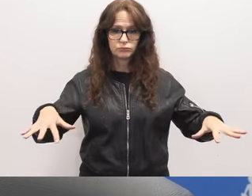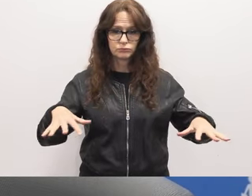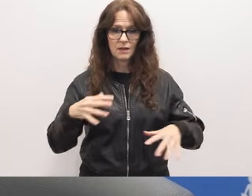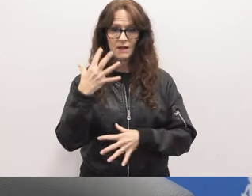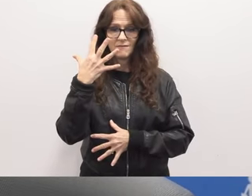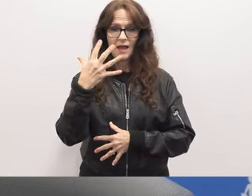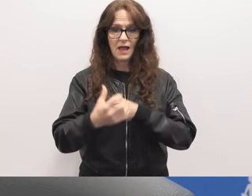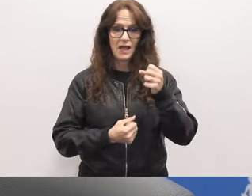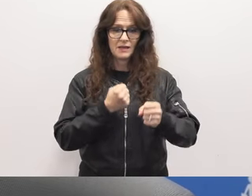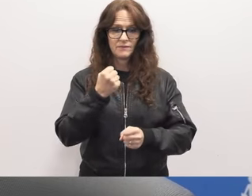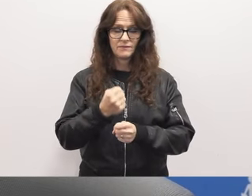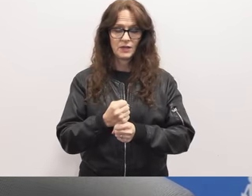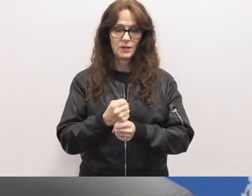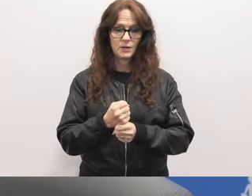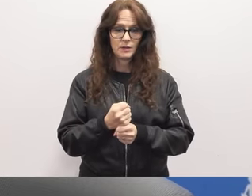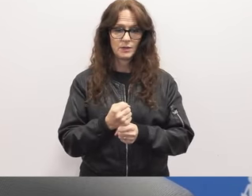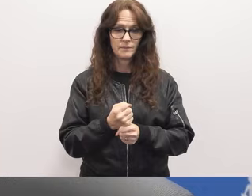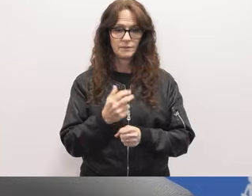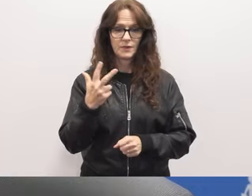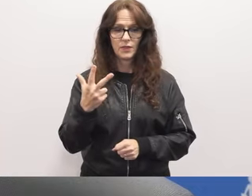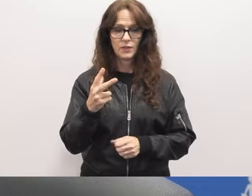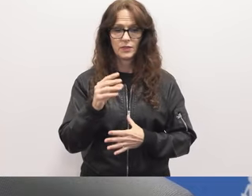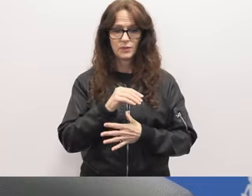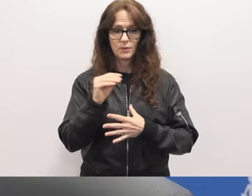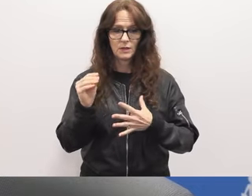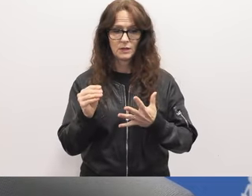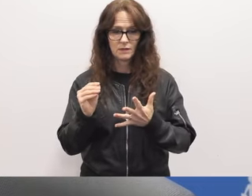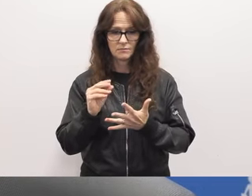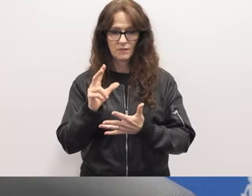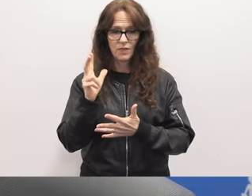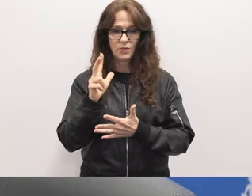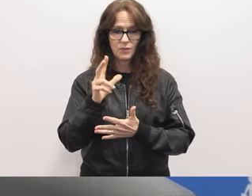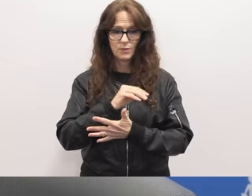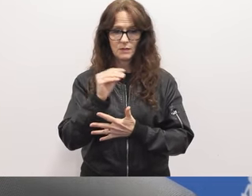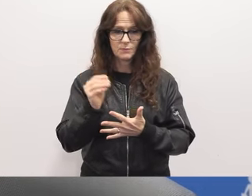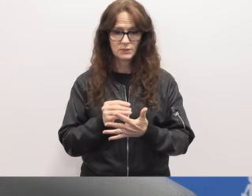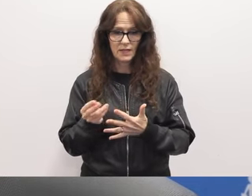we're really looking at a 3% on average increase.